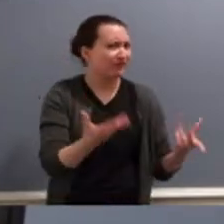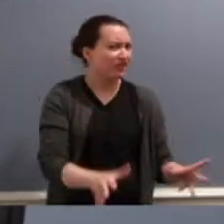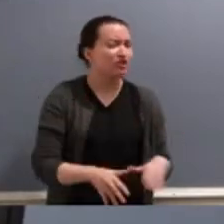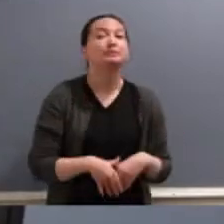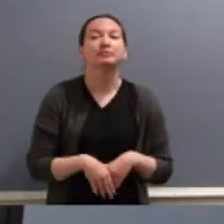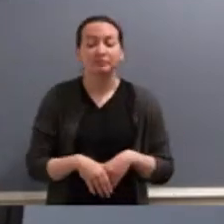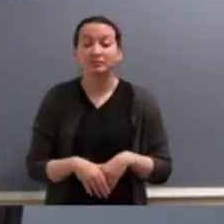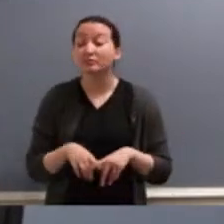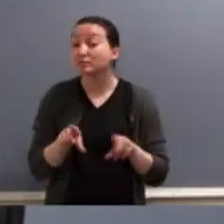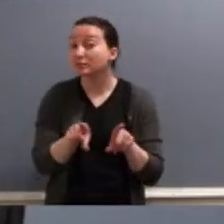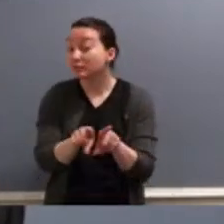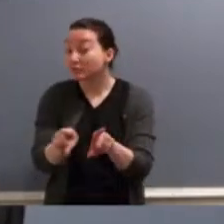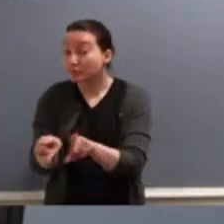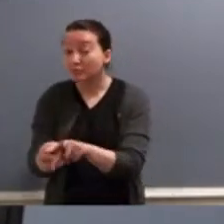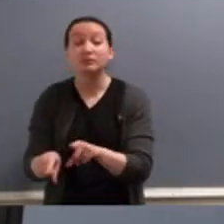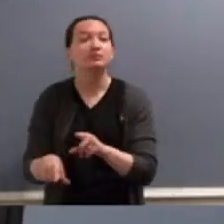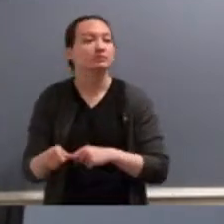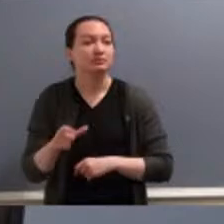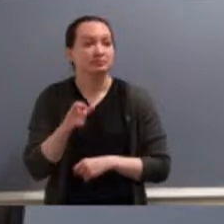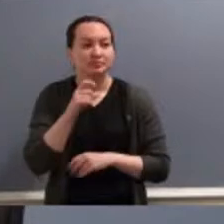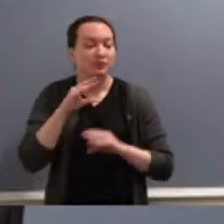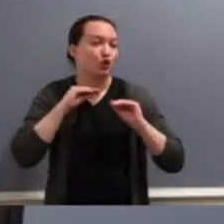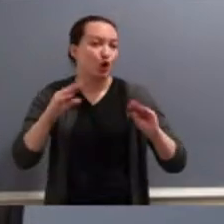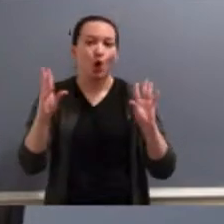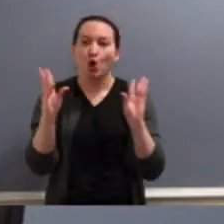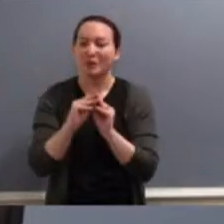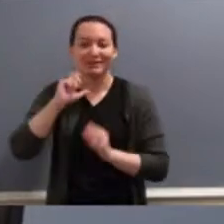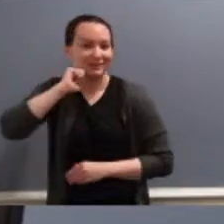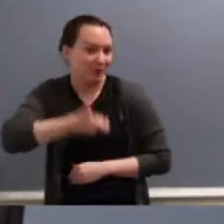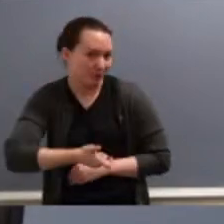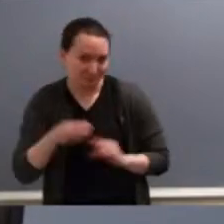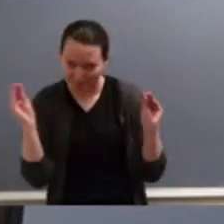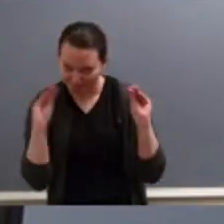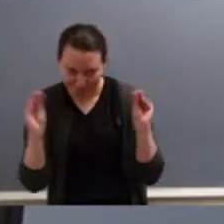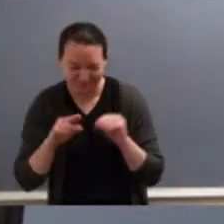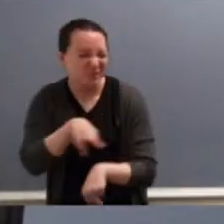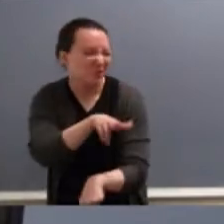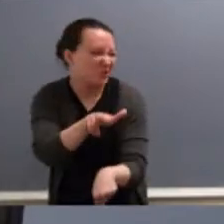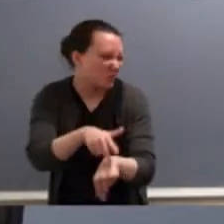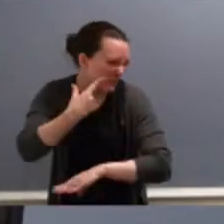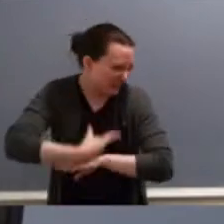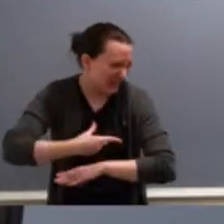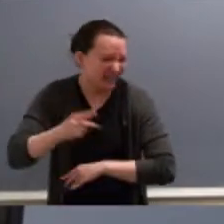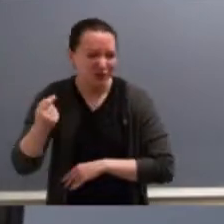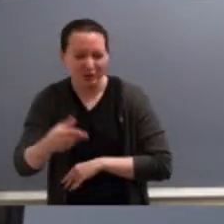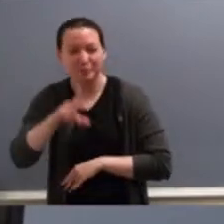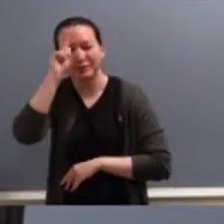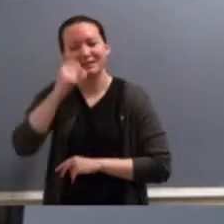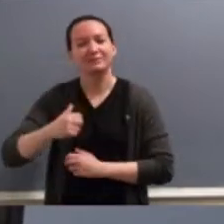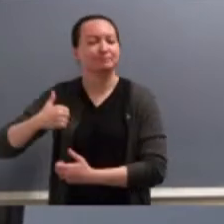in addition we will not be meeting tomorrow which is our normal day because of veterans day so